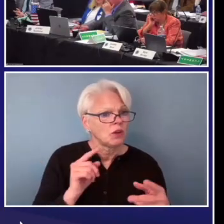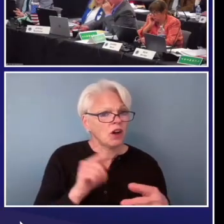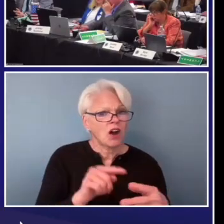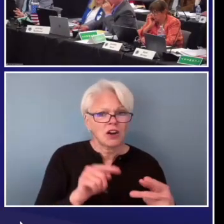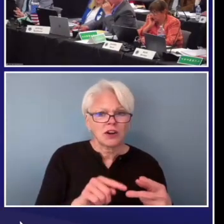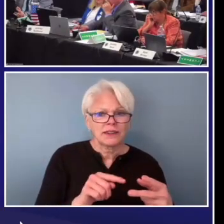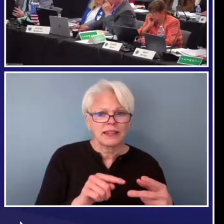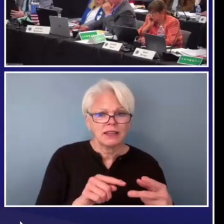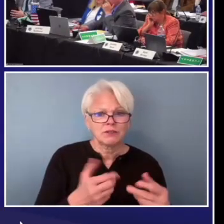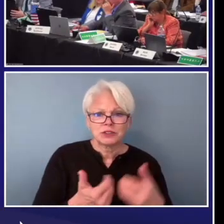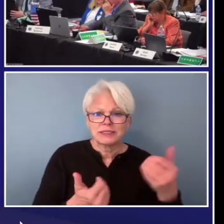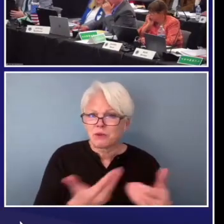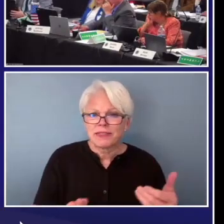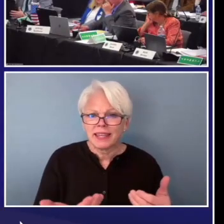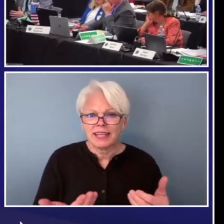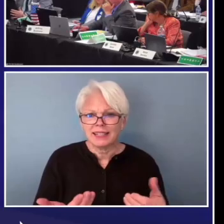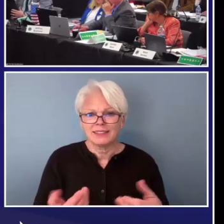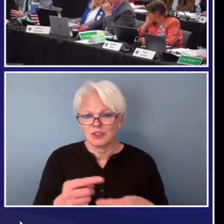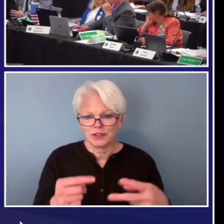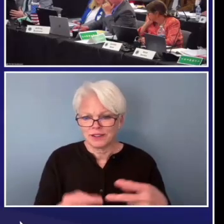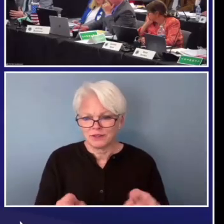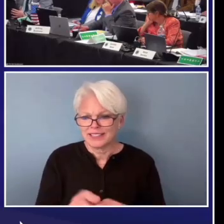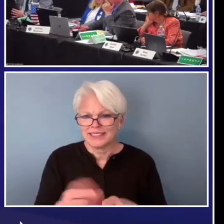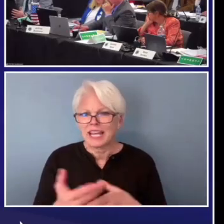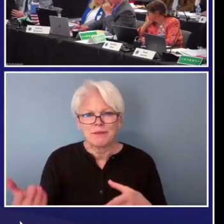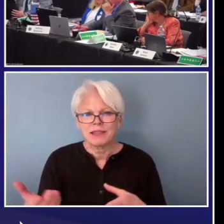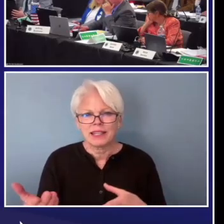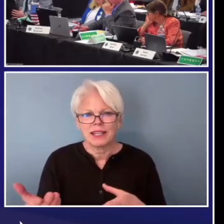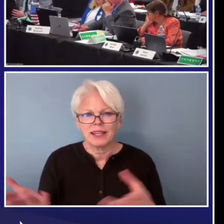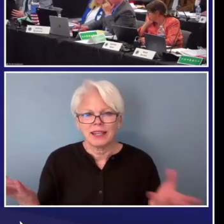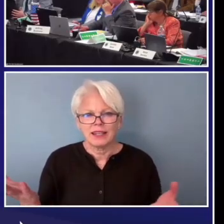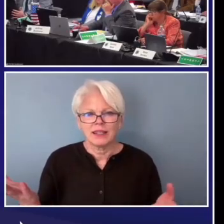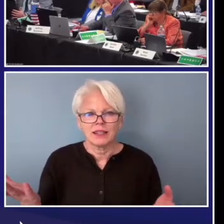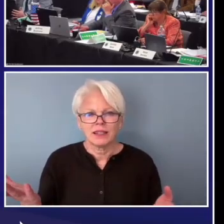is, are they tackling the same thing? Could that be, for the sake of reducing the length of the regulations?